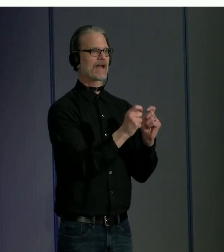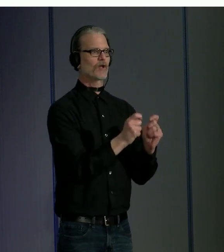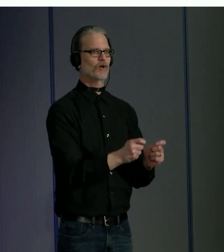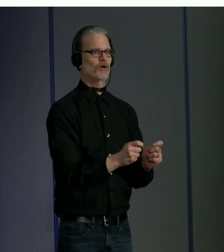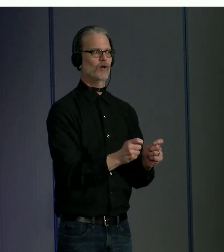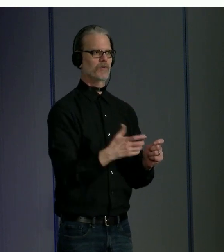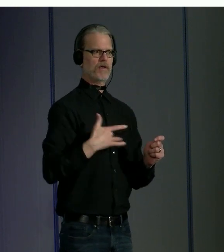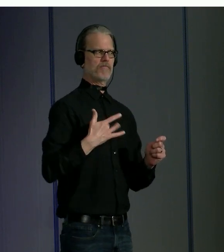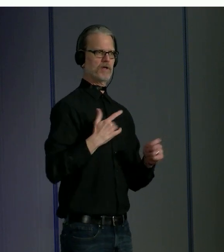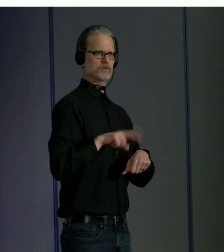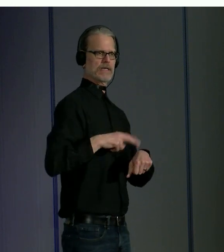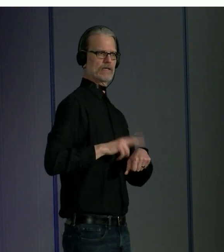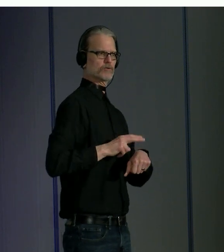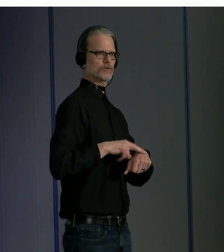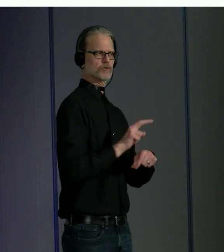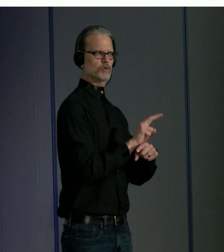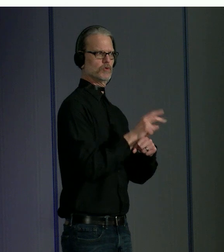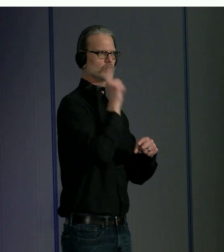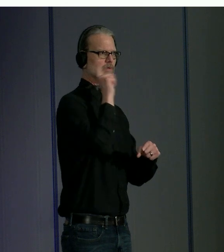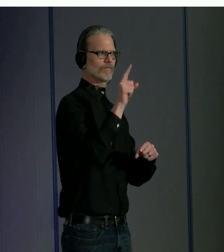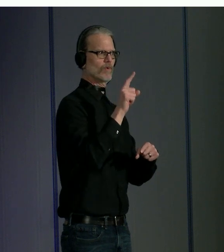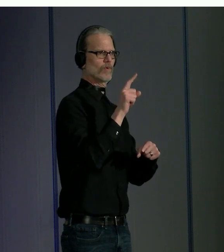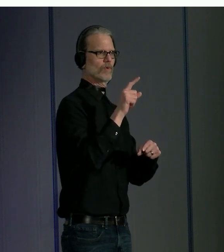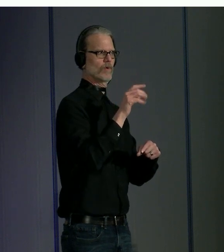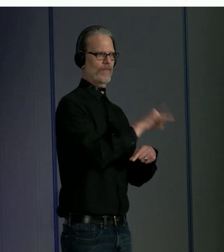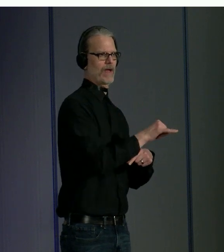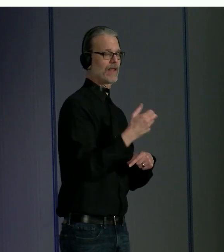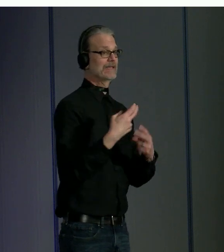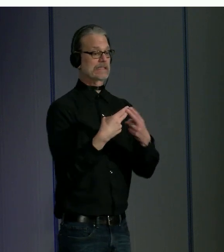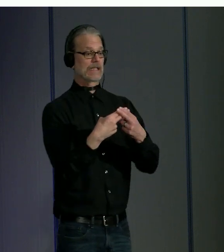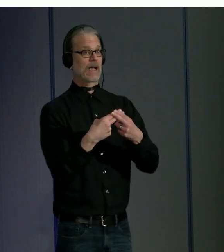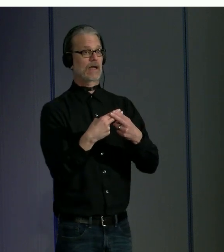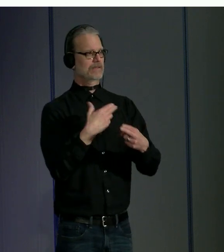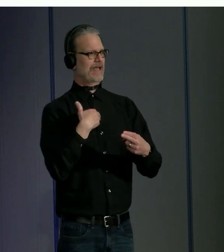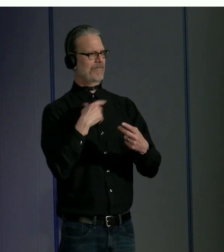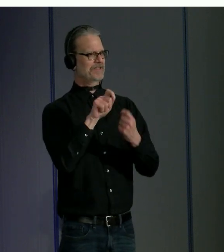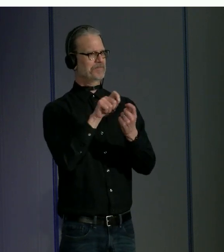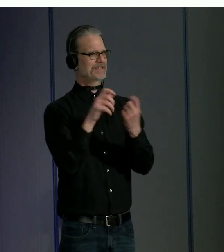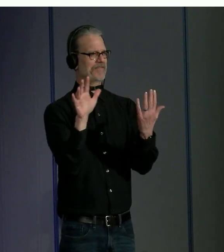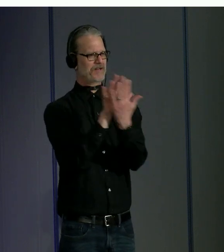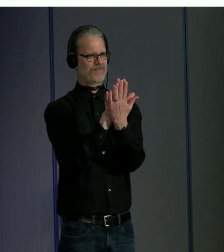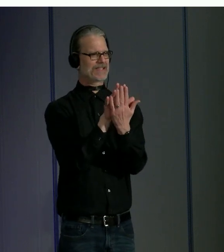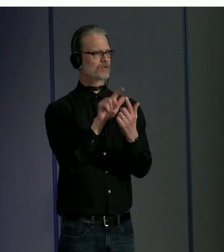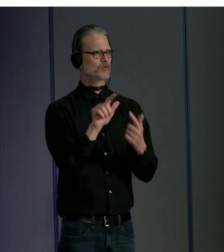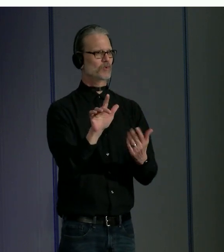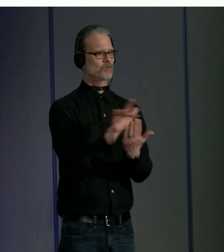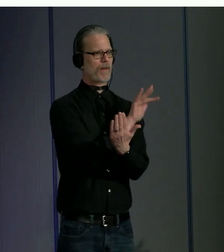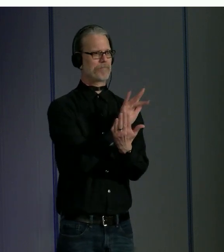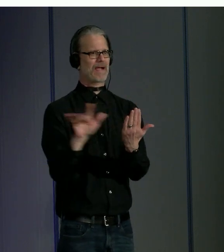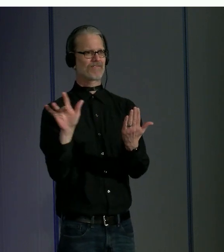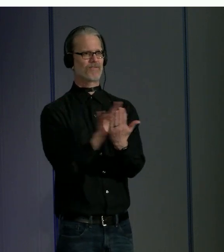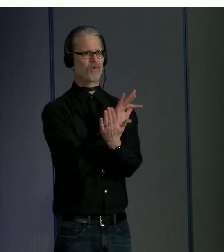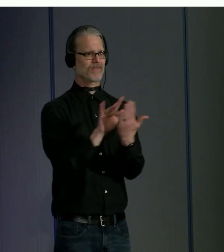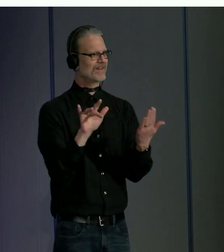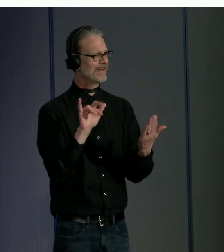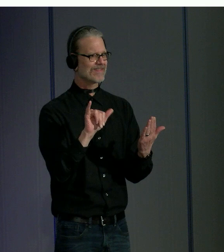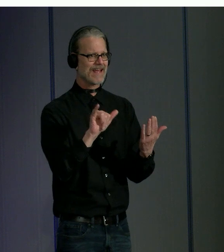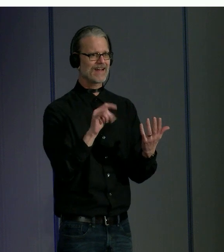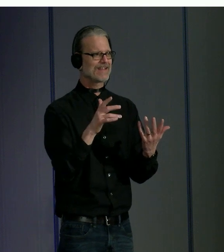to use on mobile and slides has a specific interface for swiping back and forth. And those things are big. Those things are big and complicated.